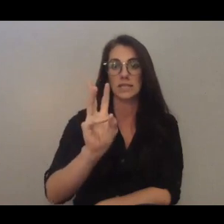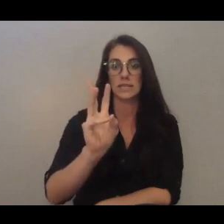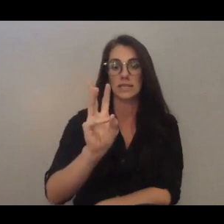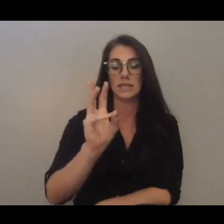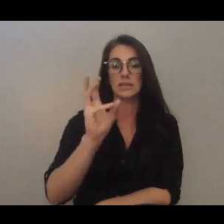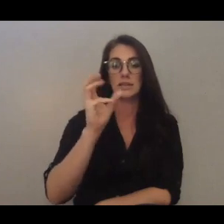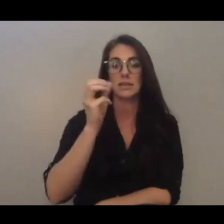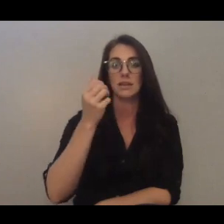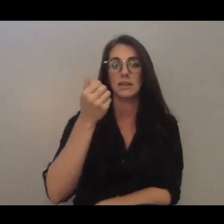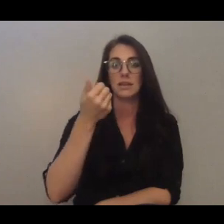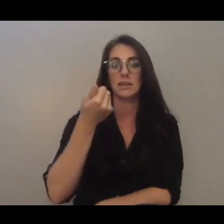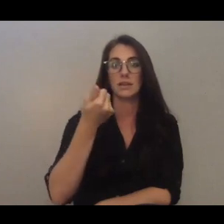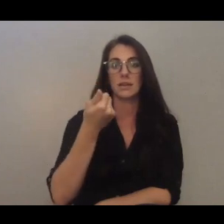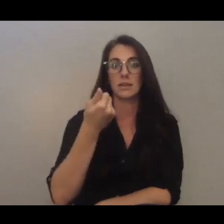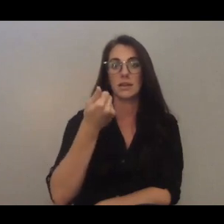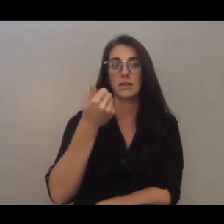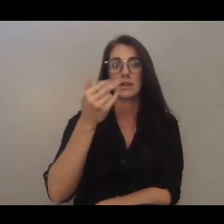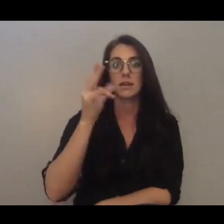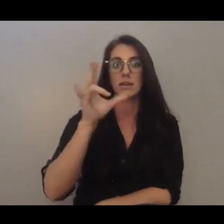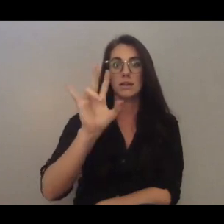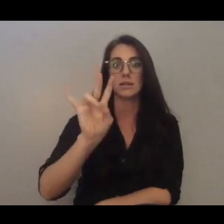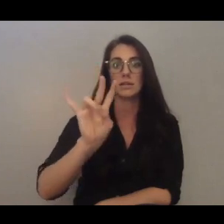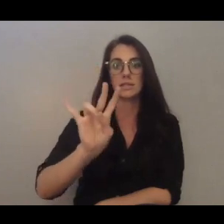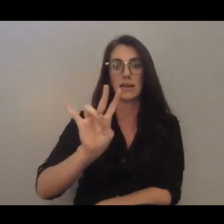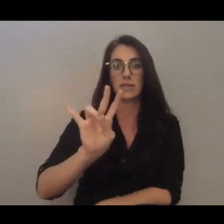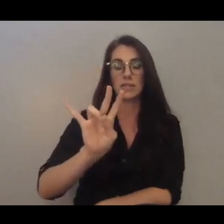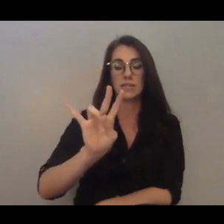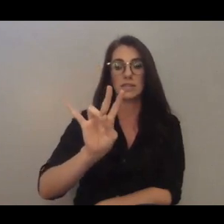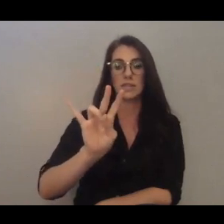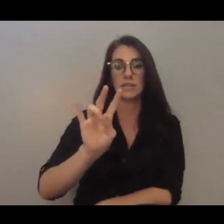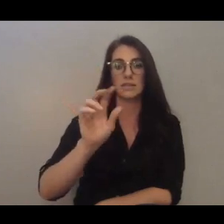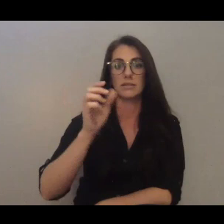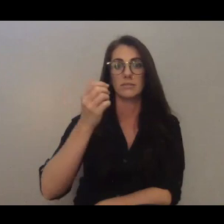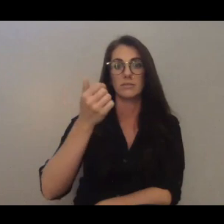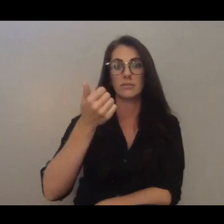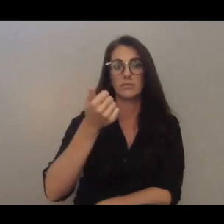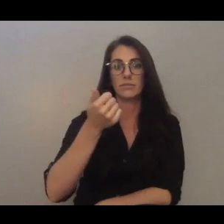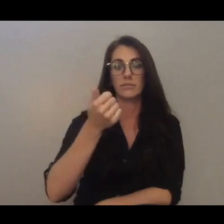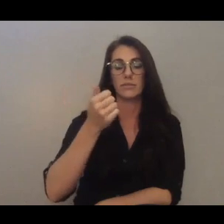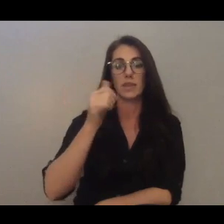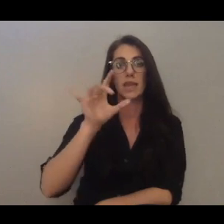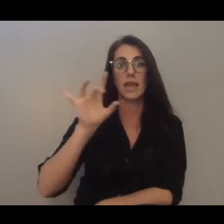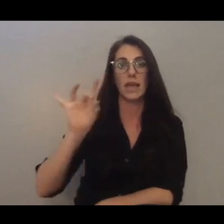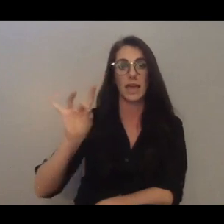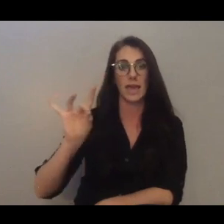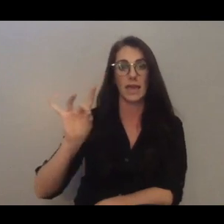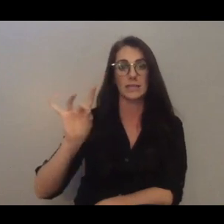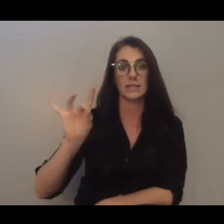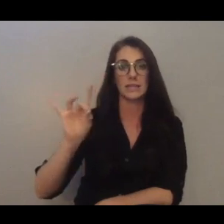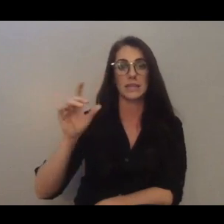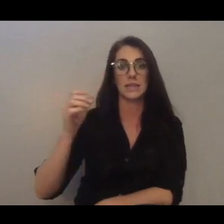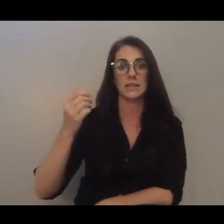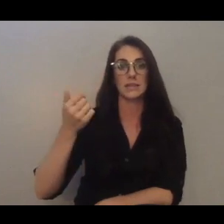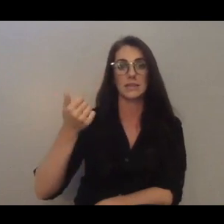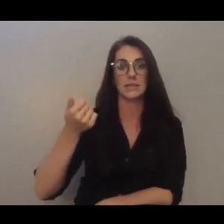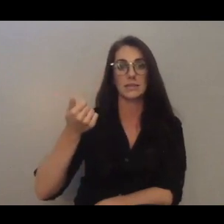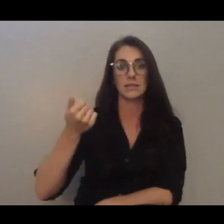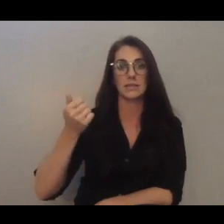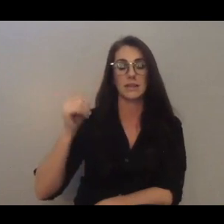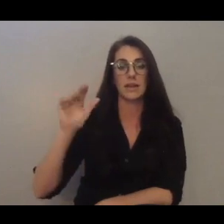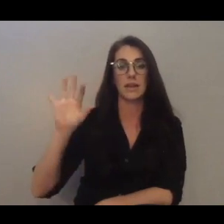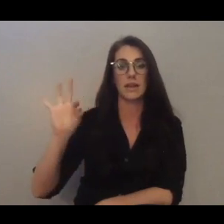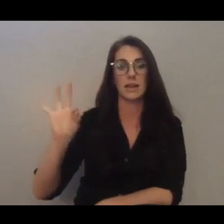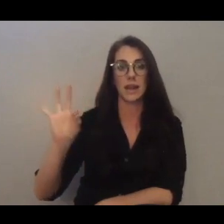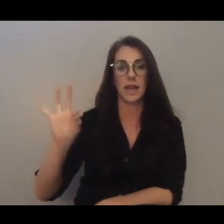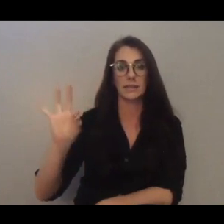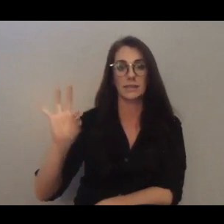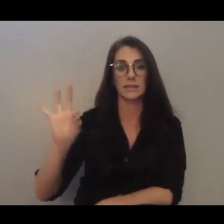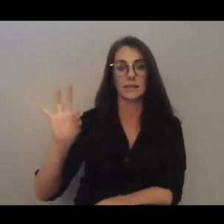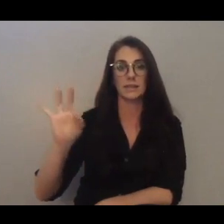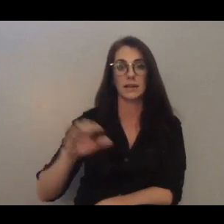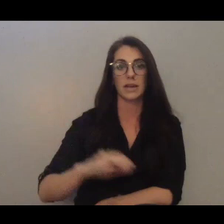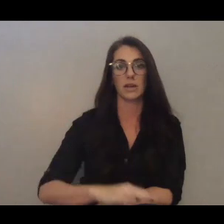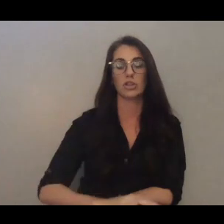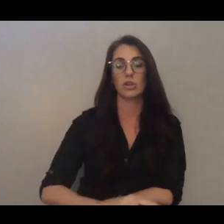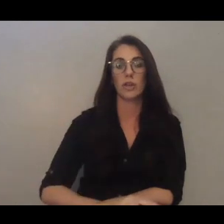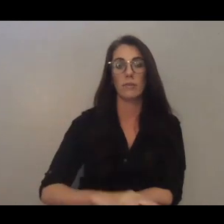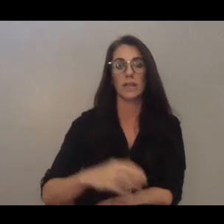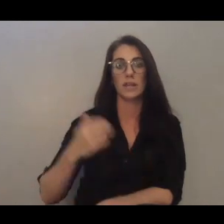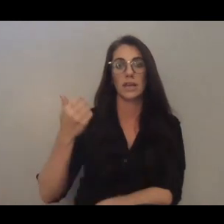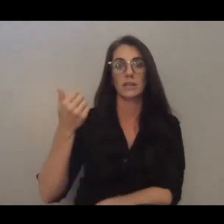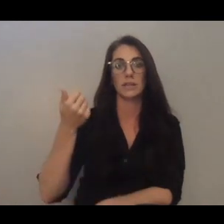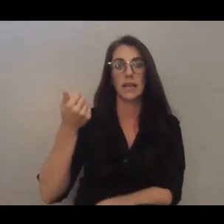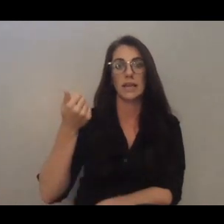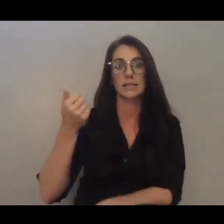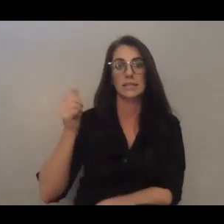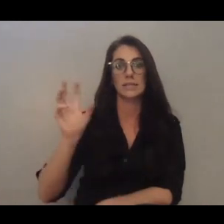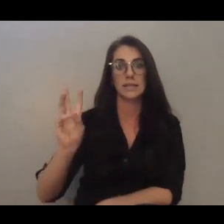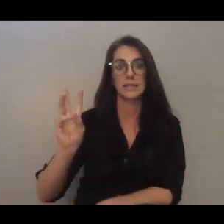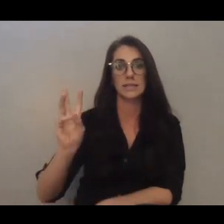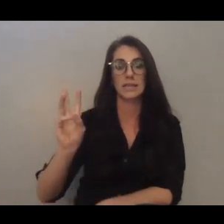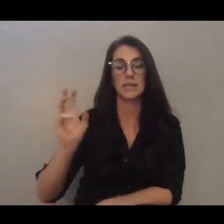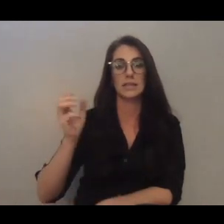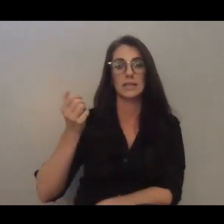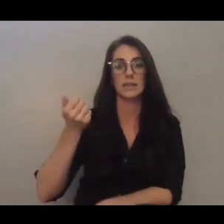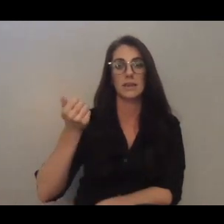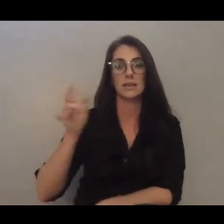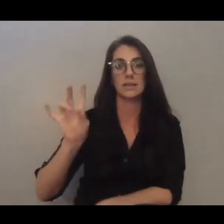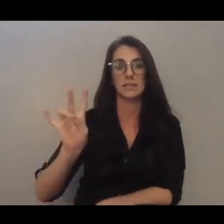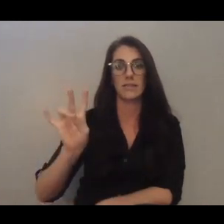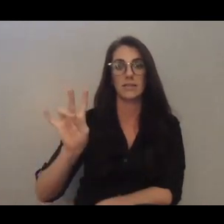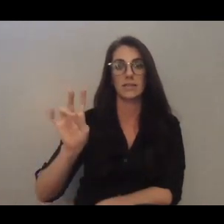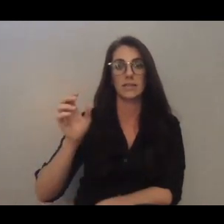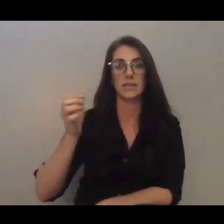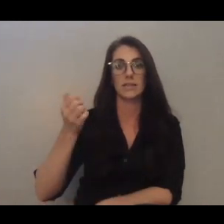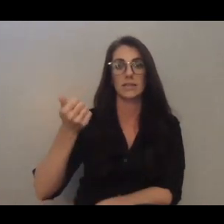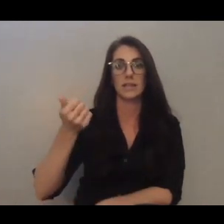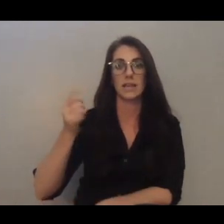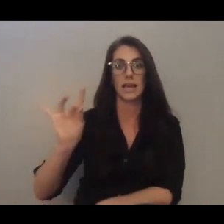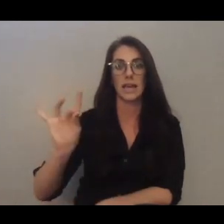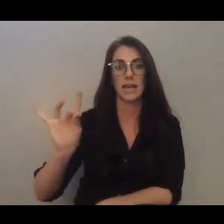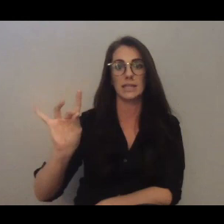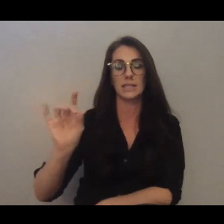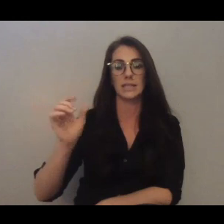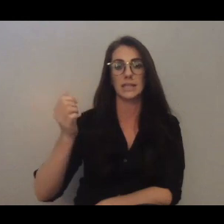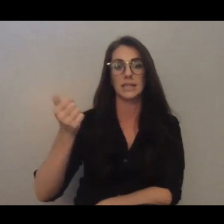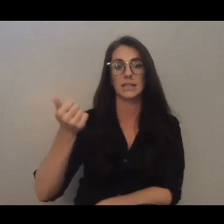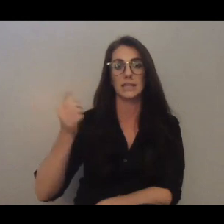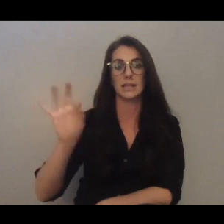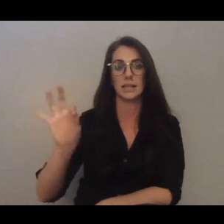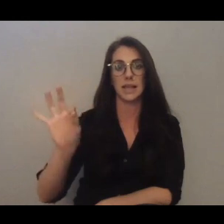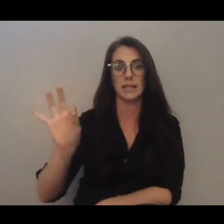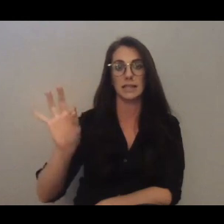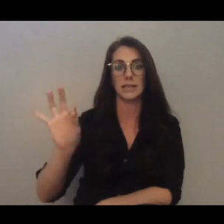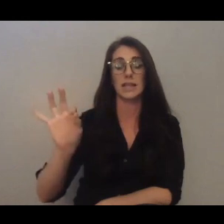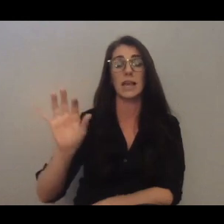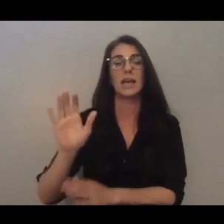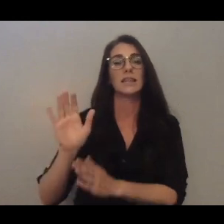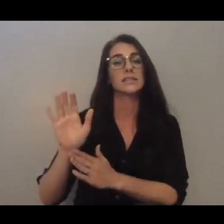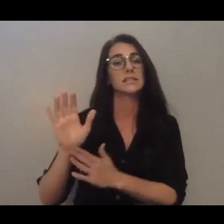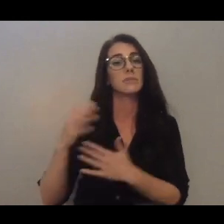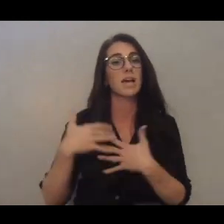to the 6, 16, 17, 18, 19 again I'll show you that method again, 16,17,18,19 this is the